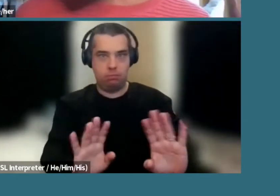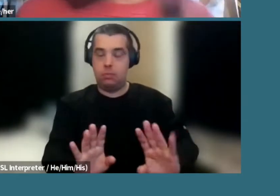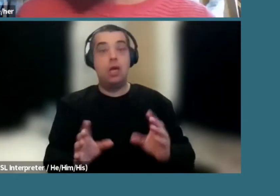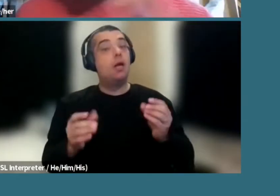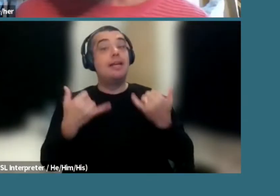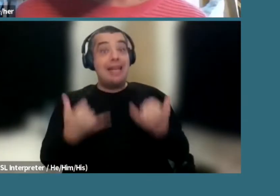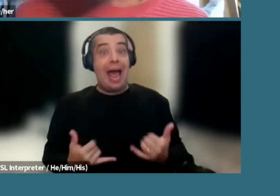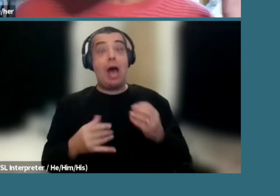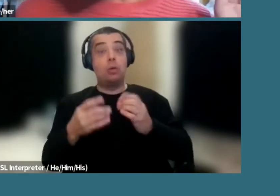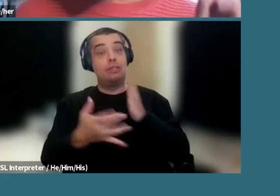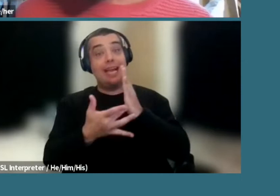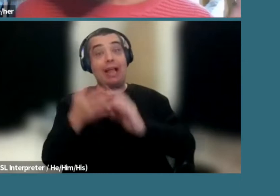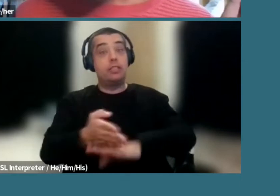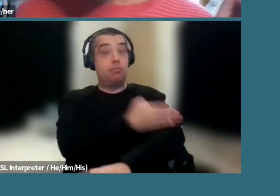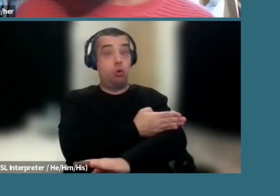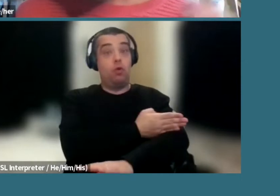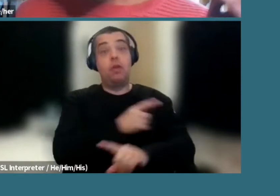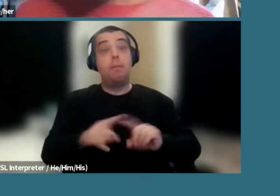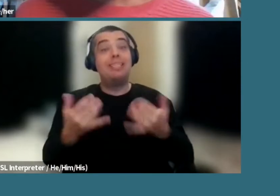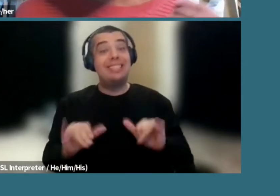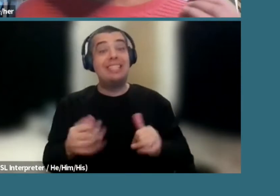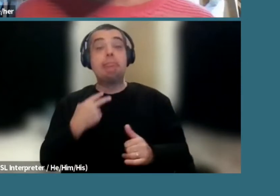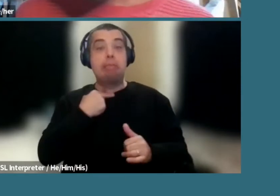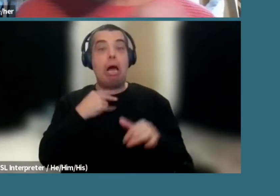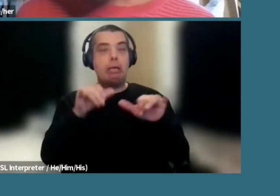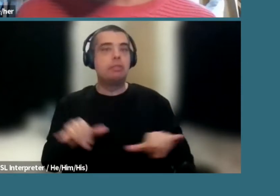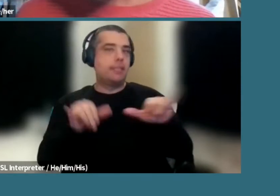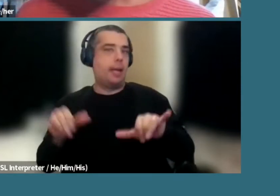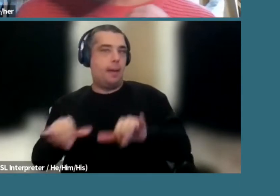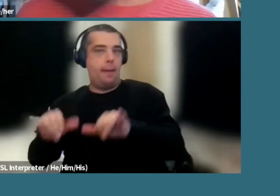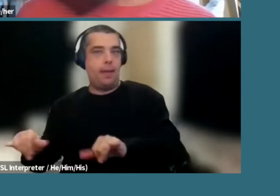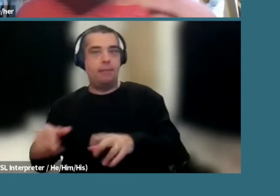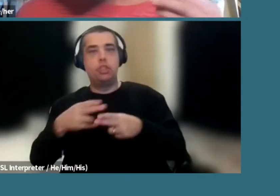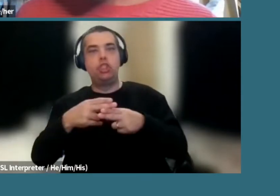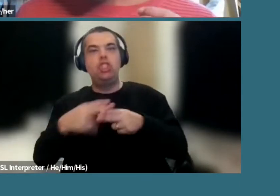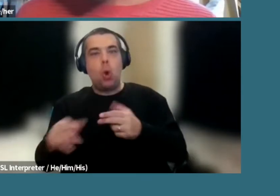but yet we're still stuck in the same cycle of short alt text because of what